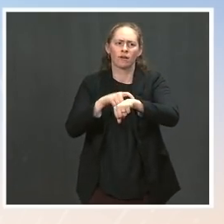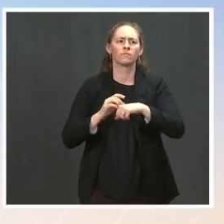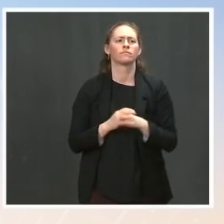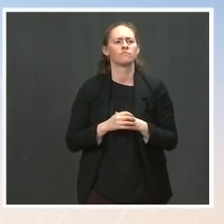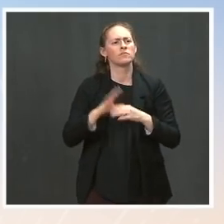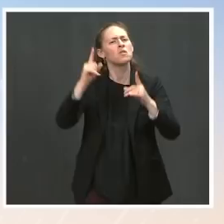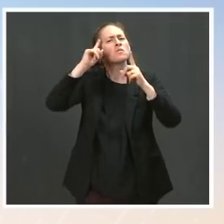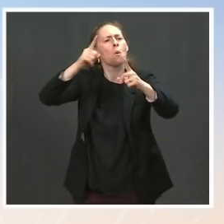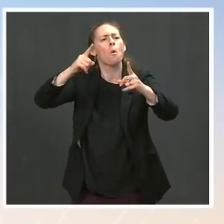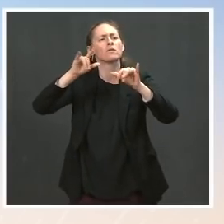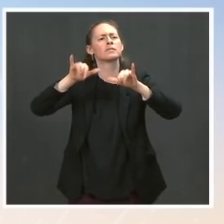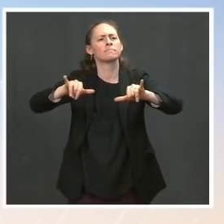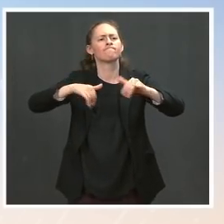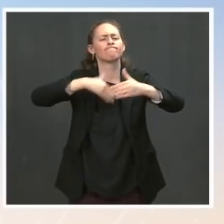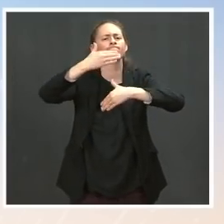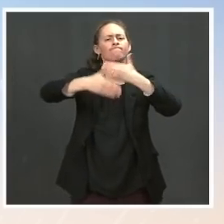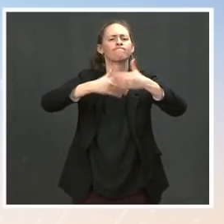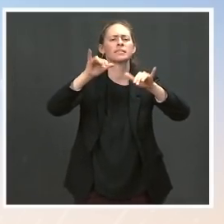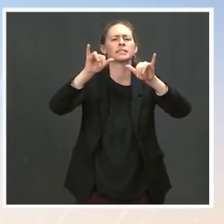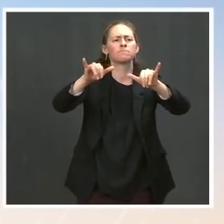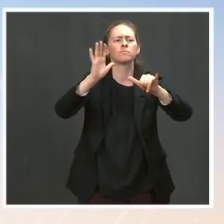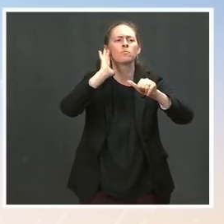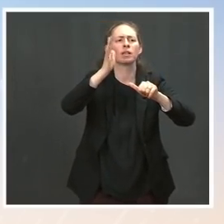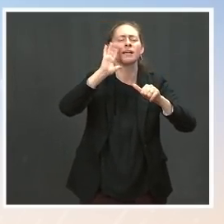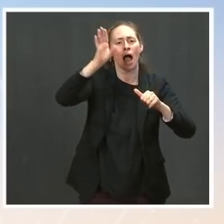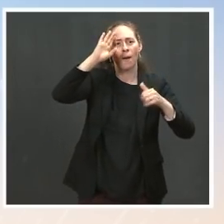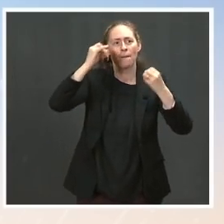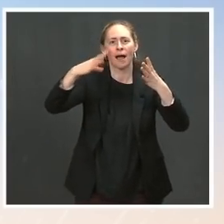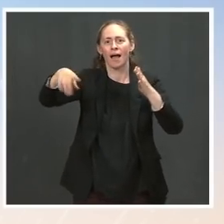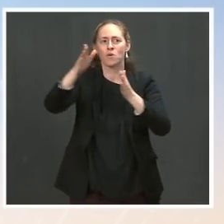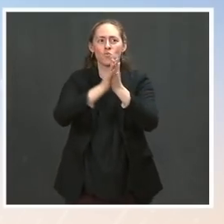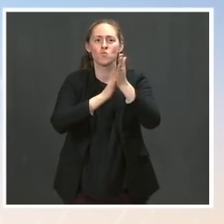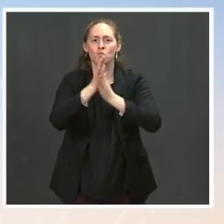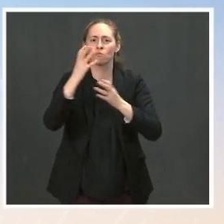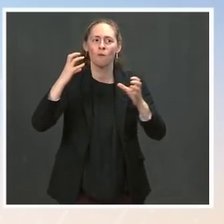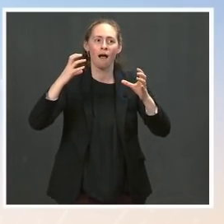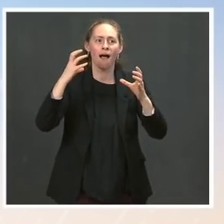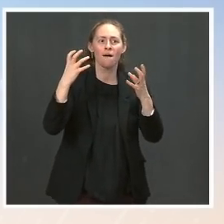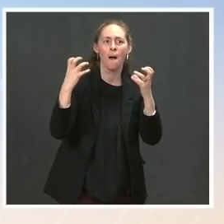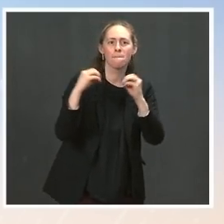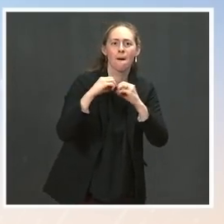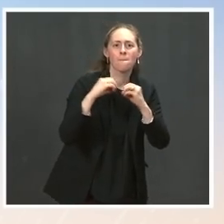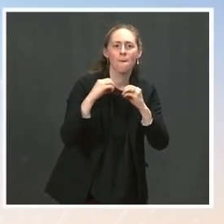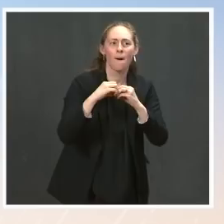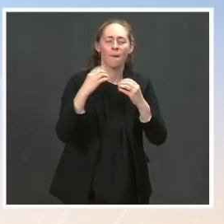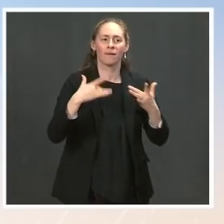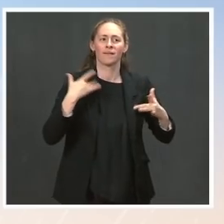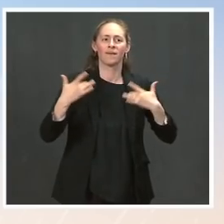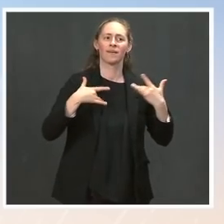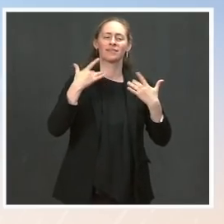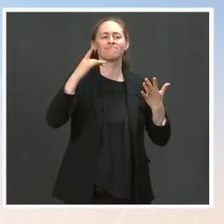I know that there's a lot of eager -- eagerness and interest in learning more. It's ongoing. The President has not made the decision about the majo- --